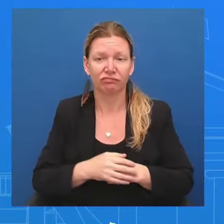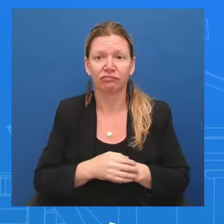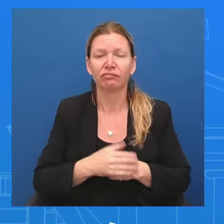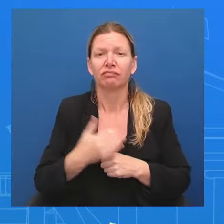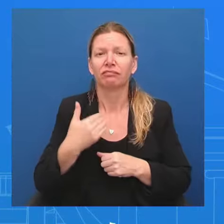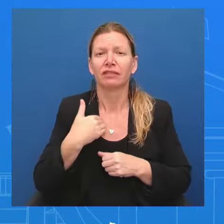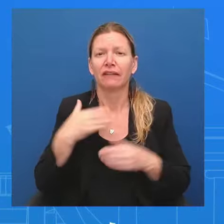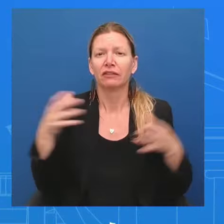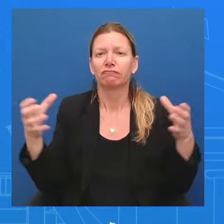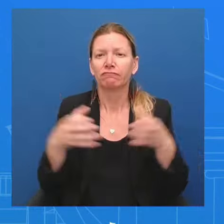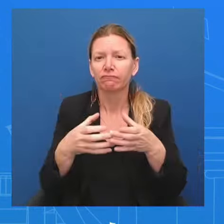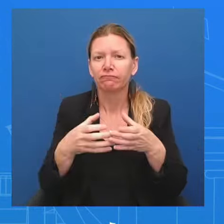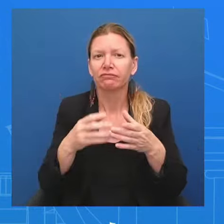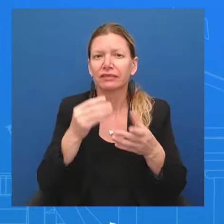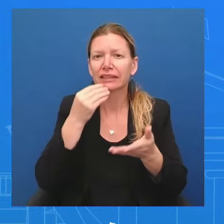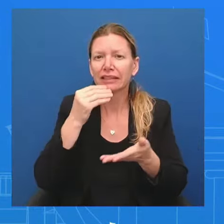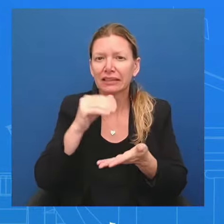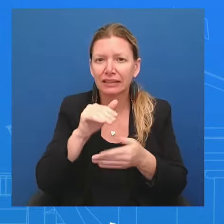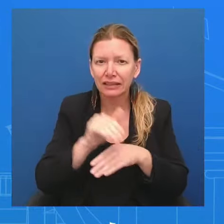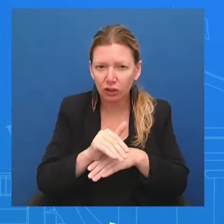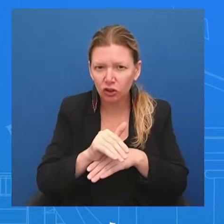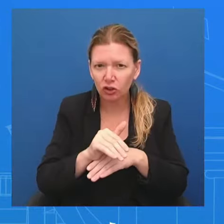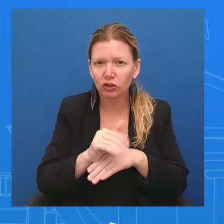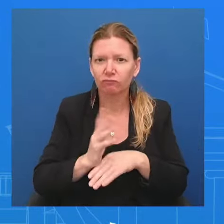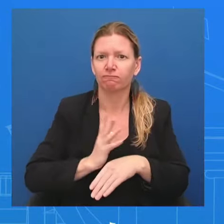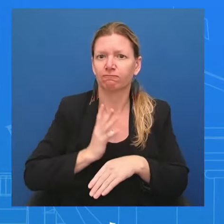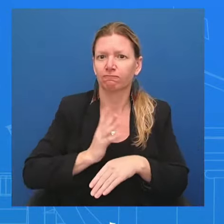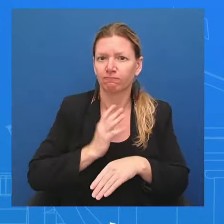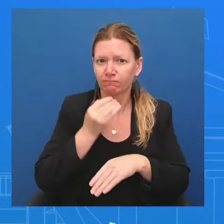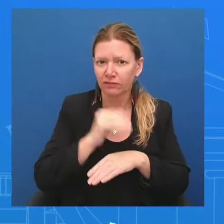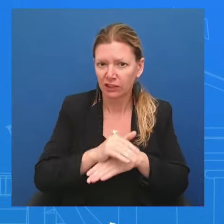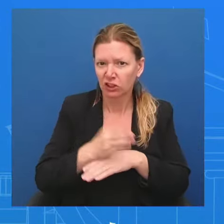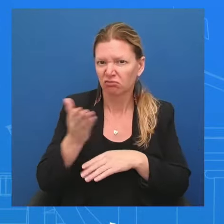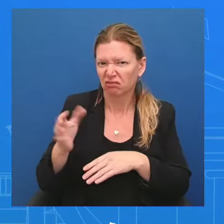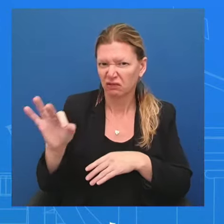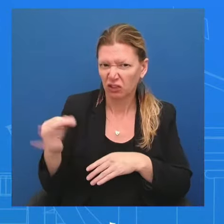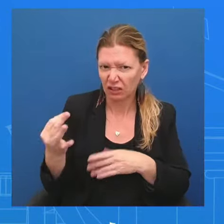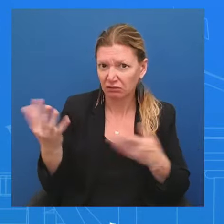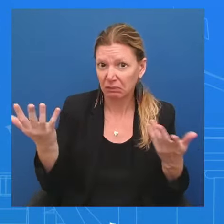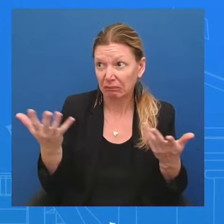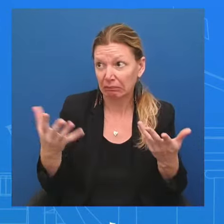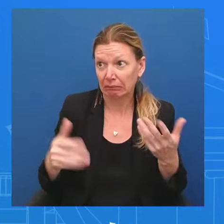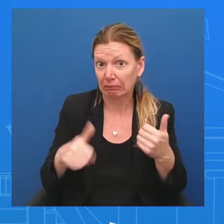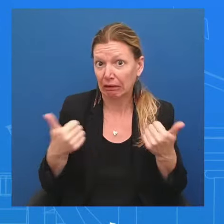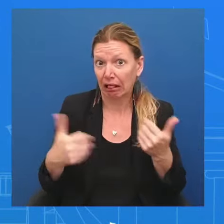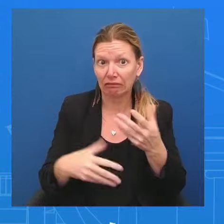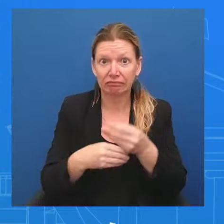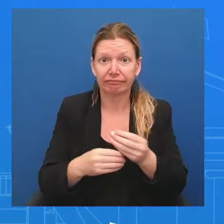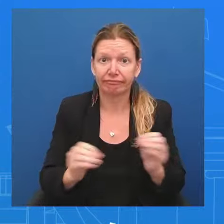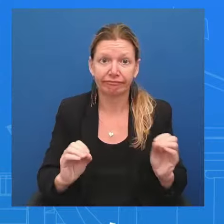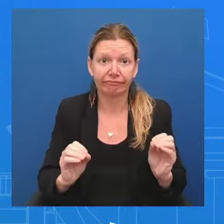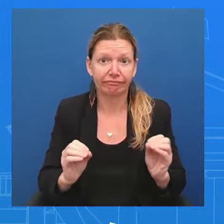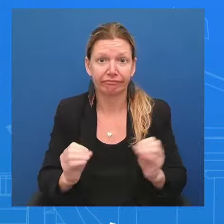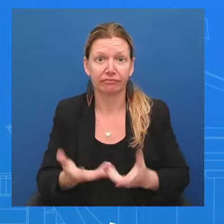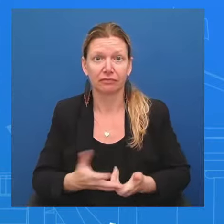But I just don't have anything to share beyond what I'm just laying out for you right now. Okay. The Press: As Ed mentioned, there's quite a bit of travel